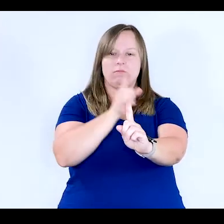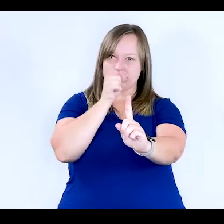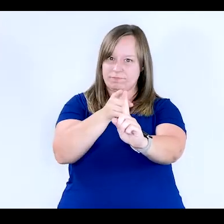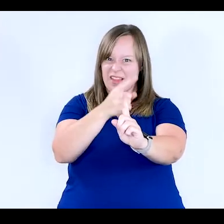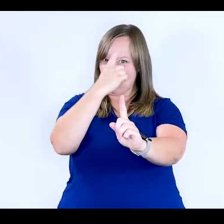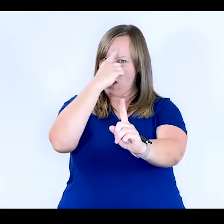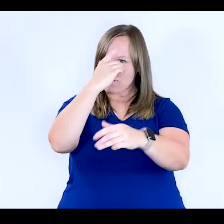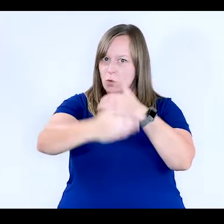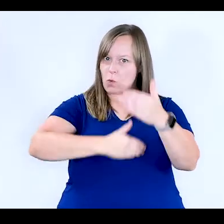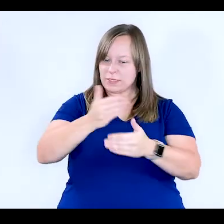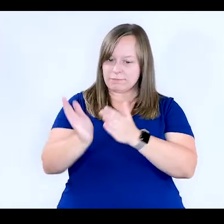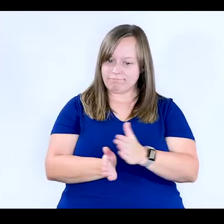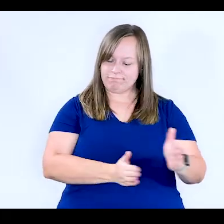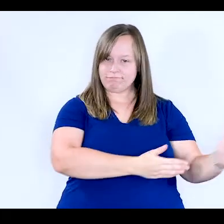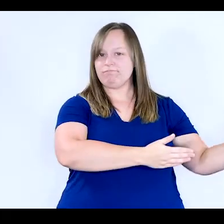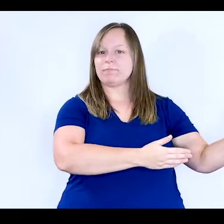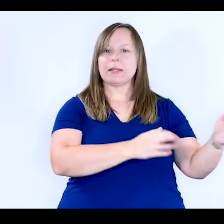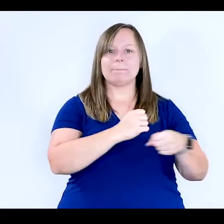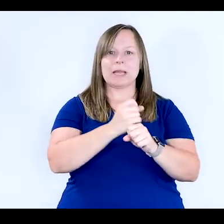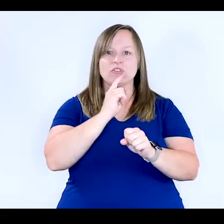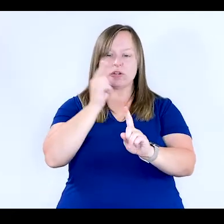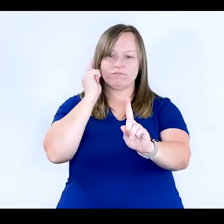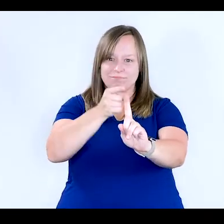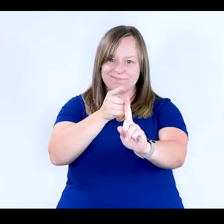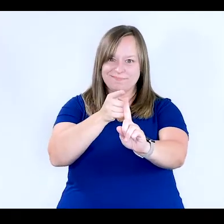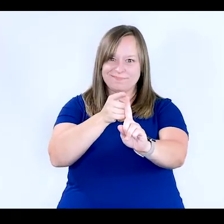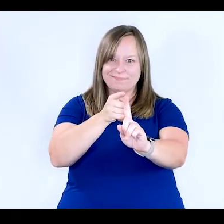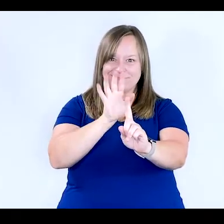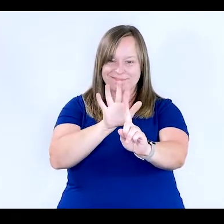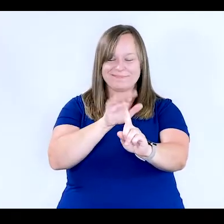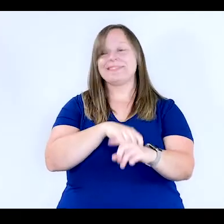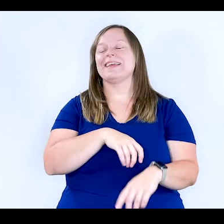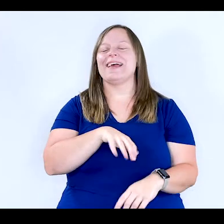thoughtful organization. Make sure that you stick to your point. Another thing